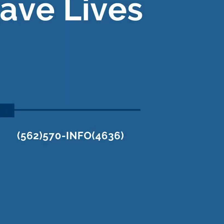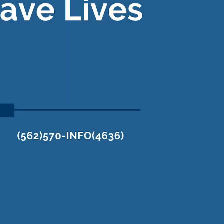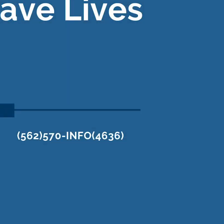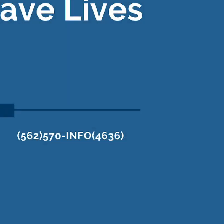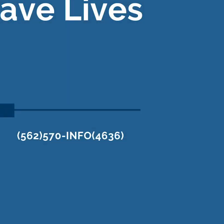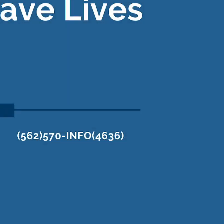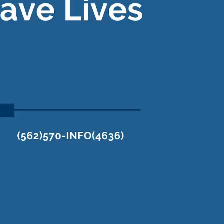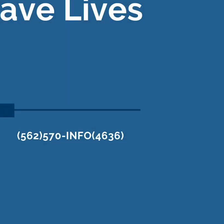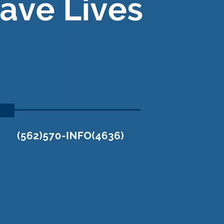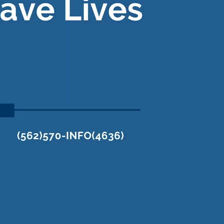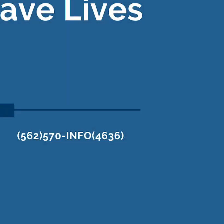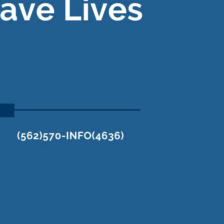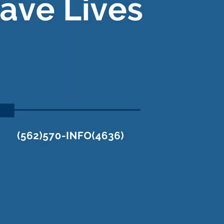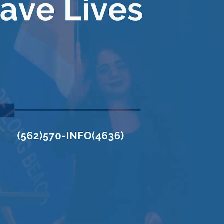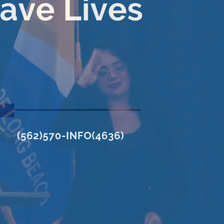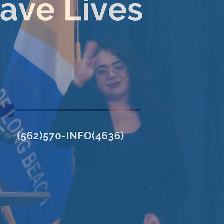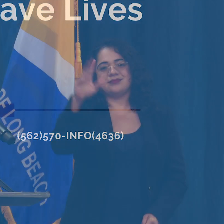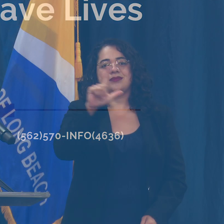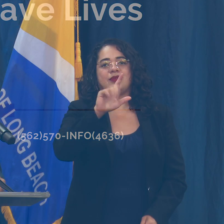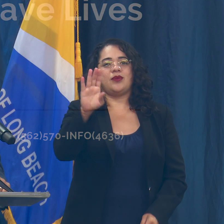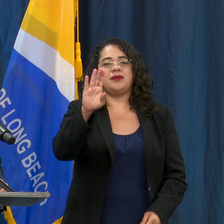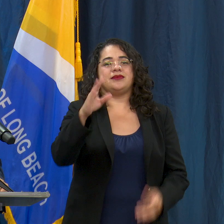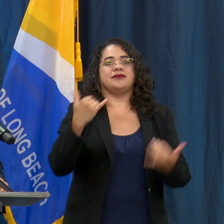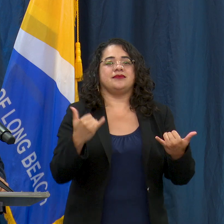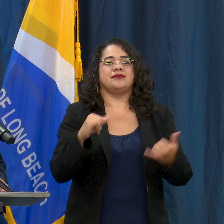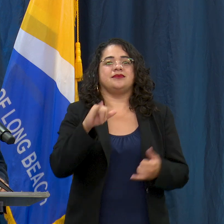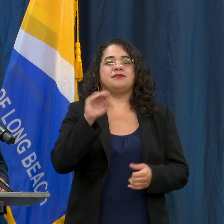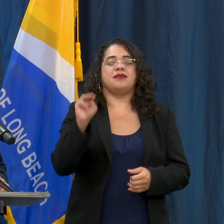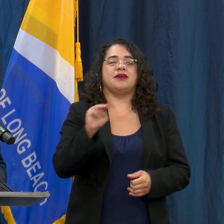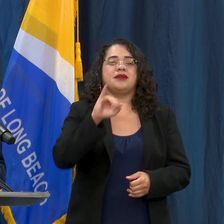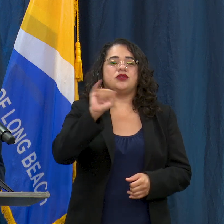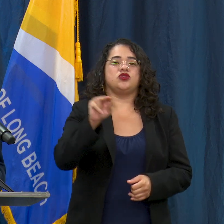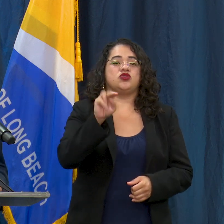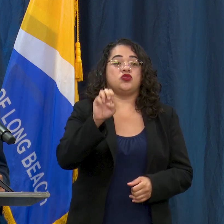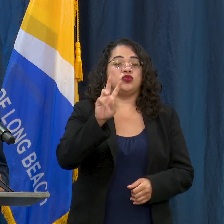Hey Long Beach, it is Monday June 22nd and we are doing another one of our COVID-19